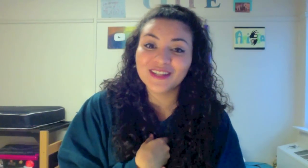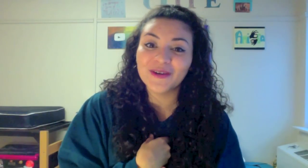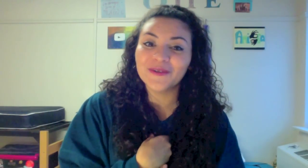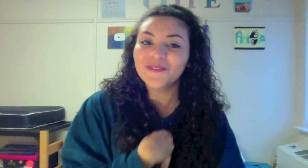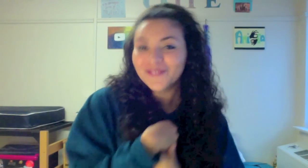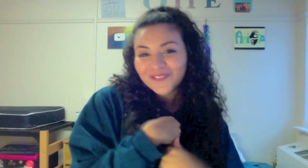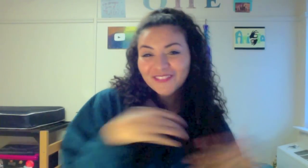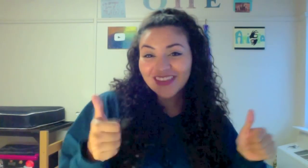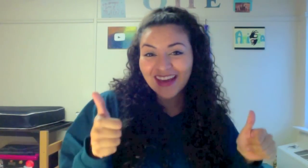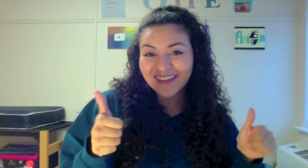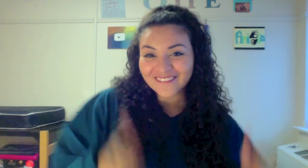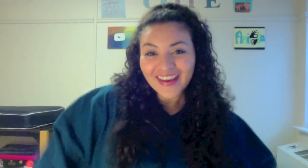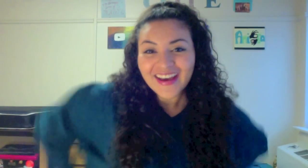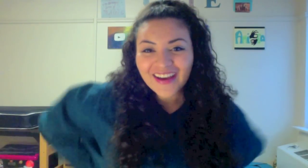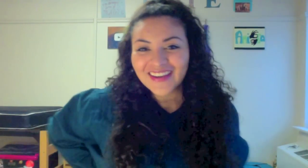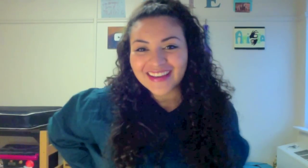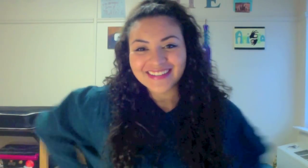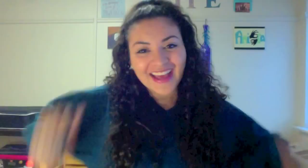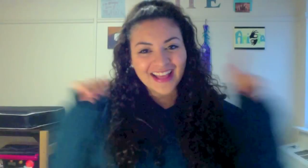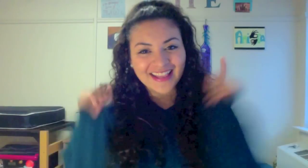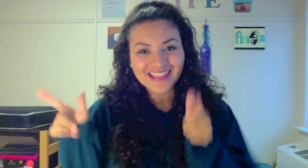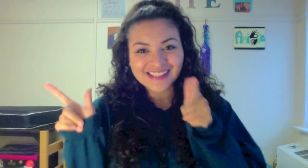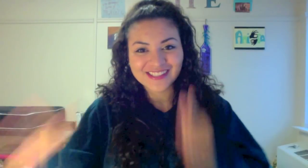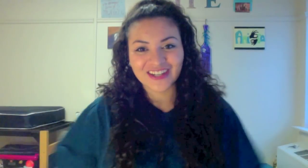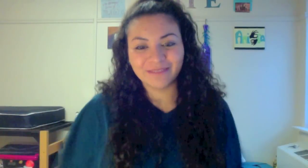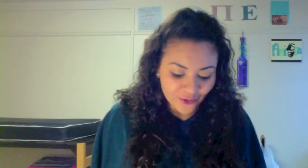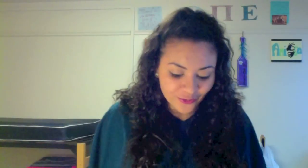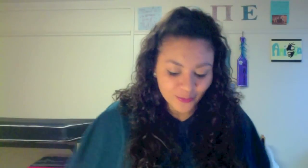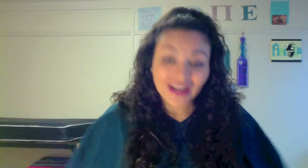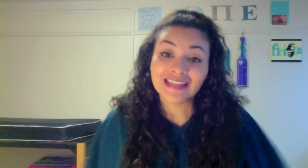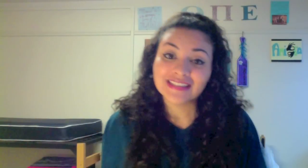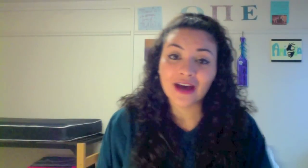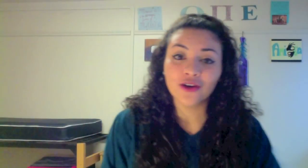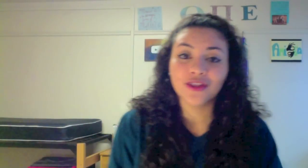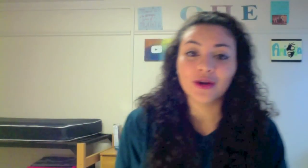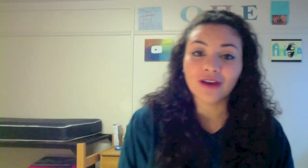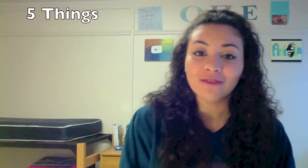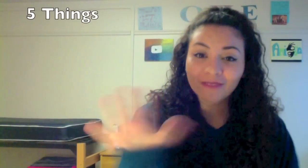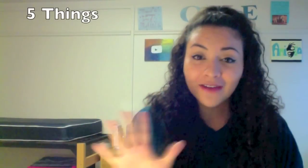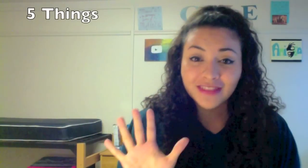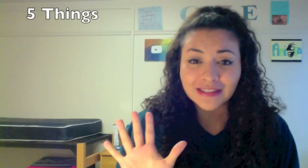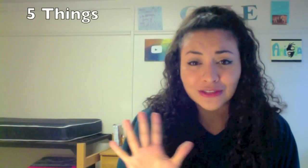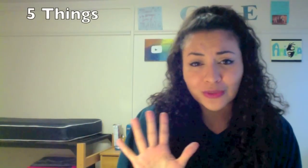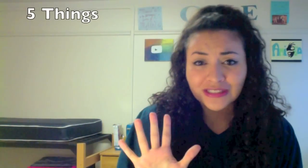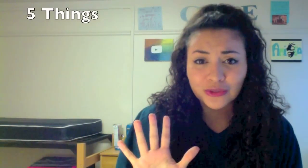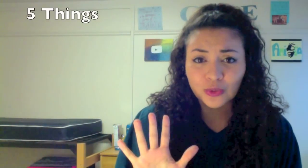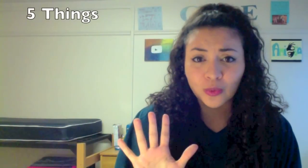So yeah! Okay! Lets get started! From what I can tell, there are 5 things you need to